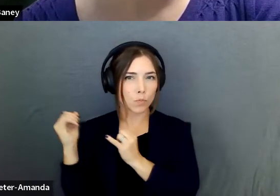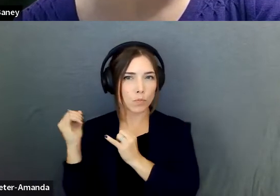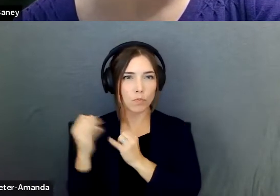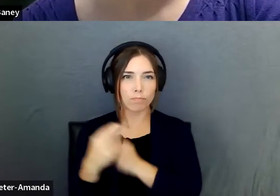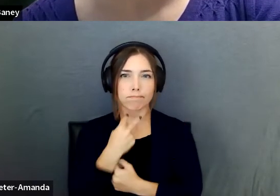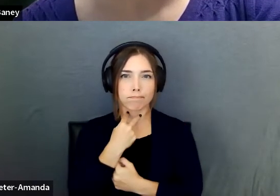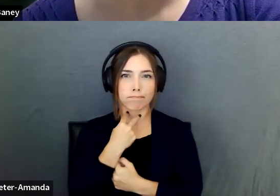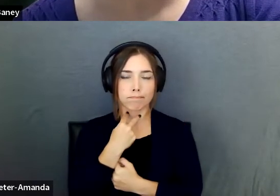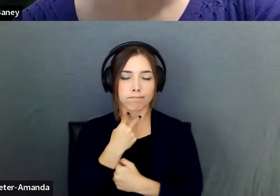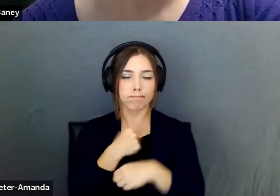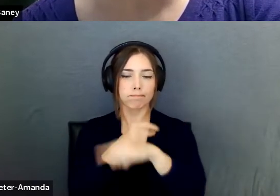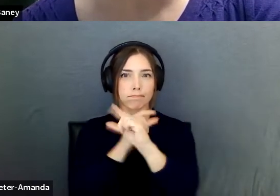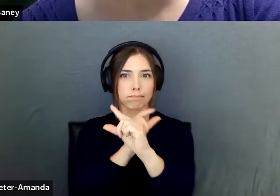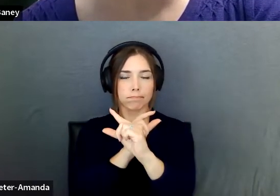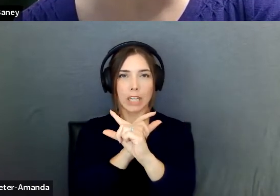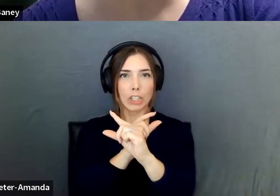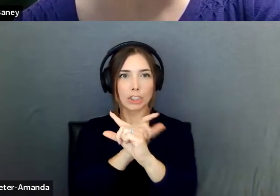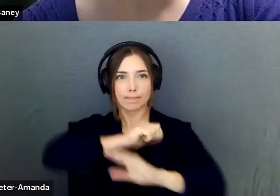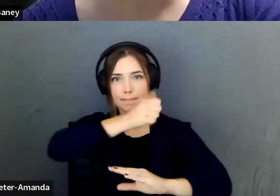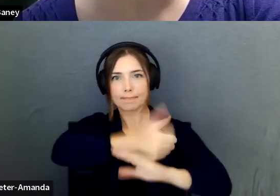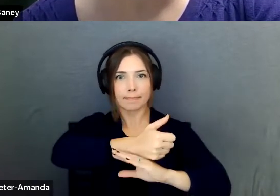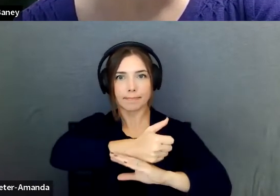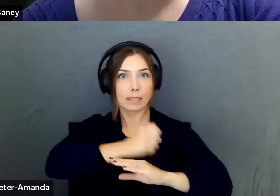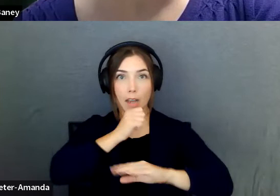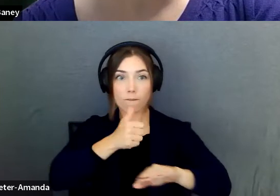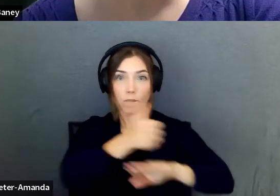Not even to their knowledge.